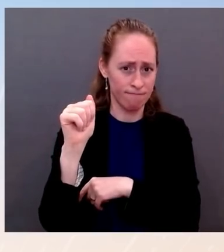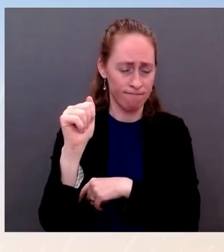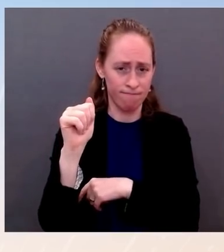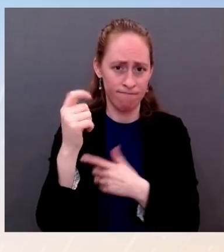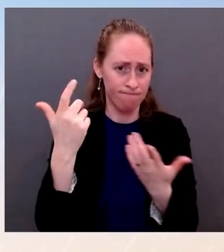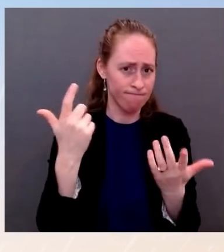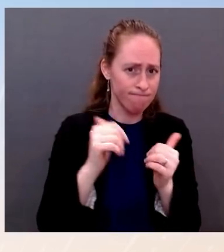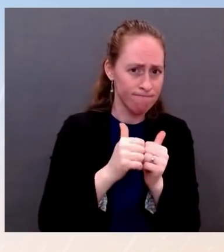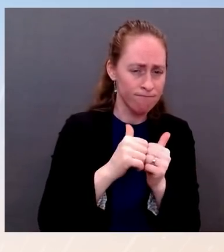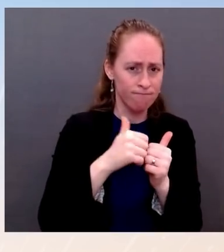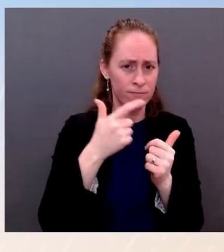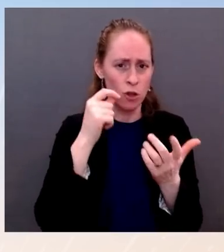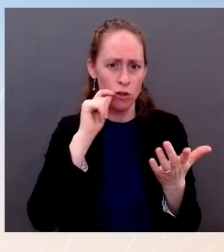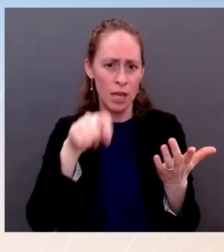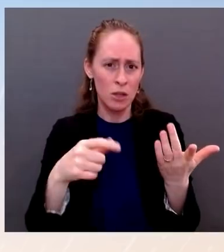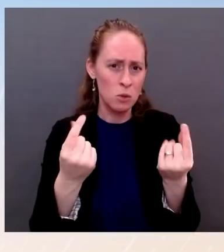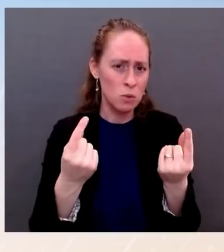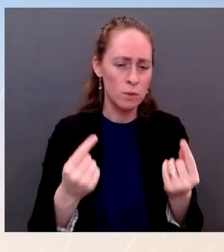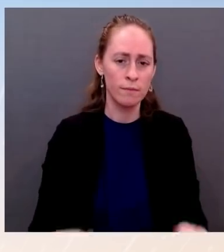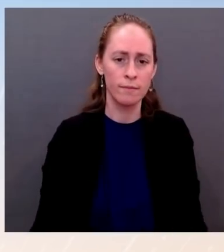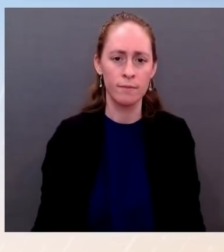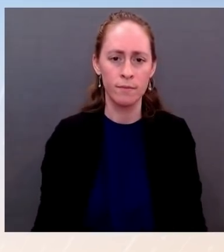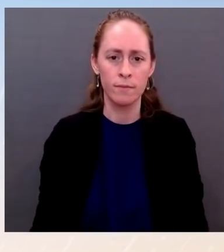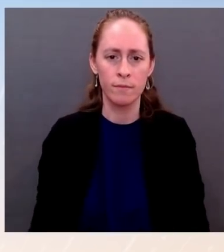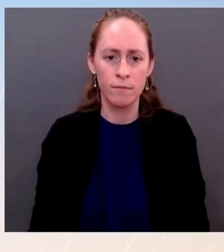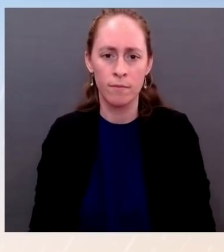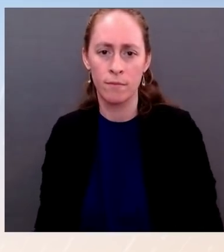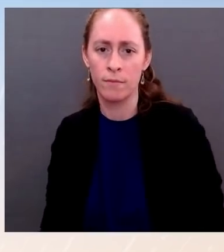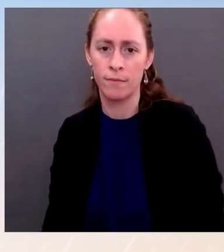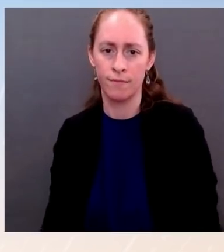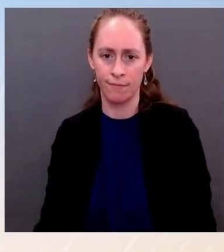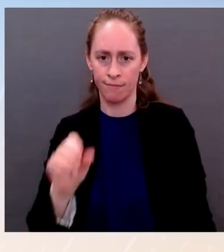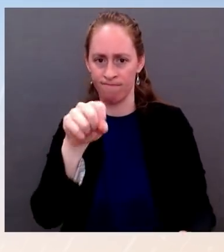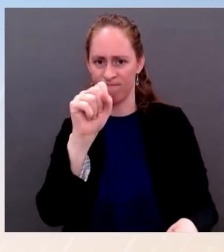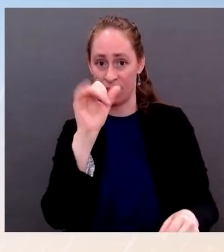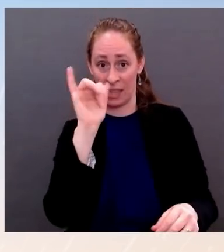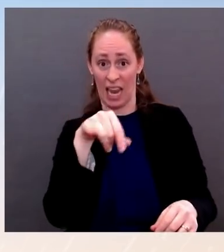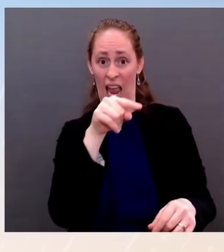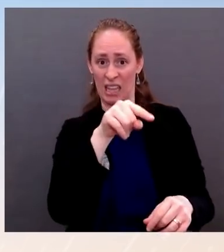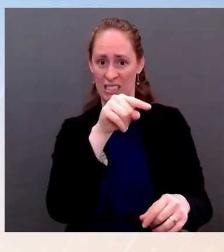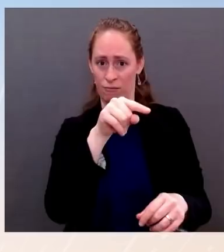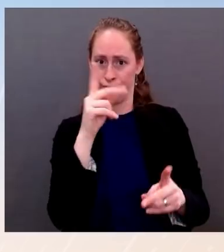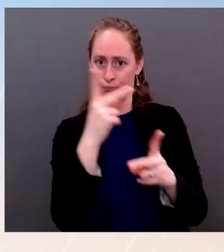whether it's military exercises or the buildup of more troops that we have seen at the border.